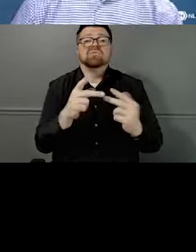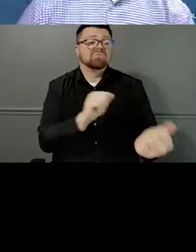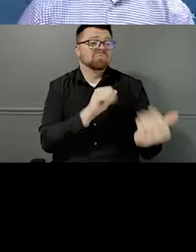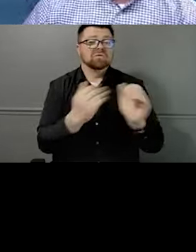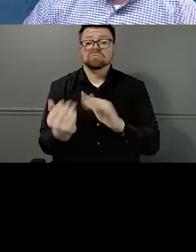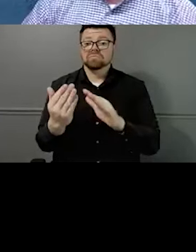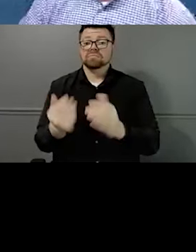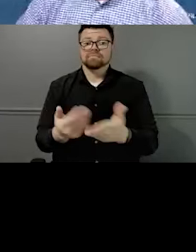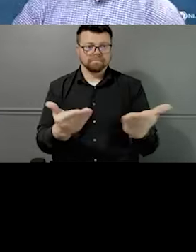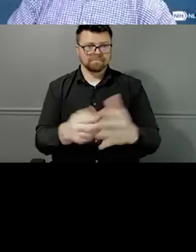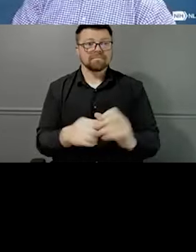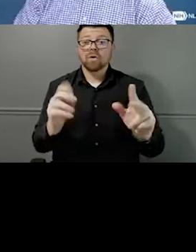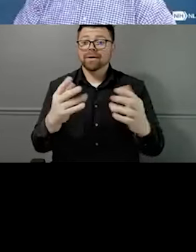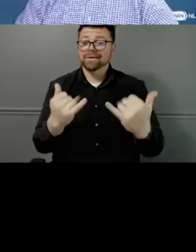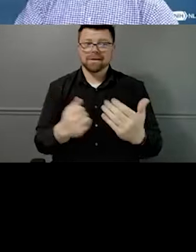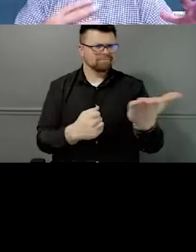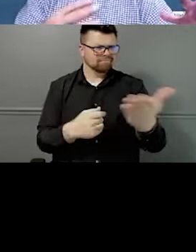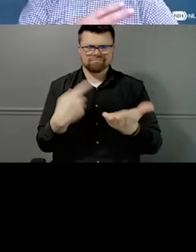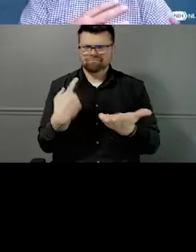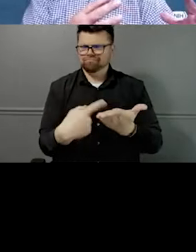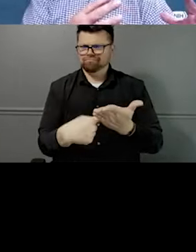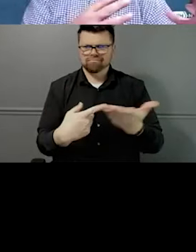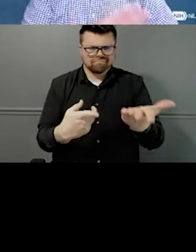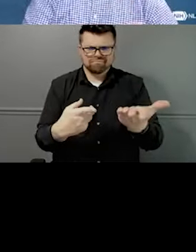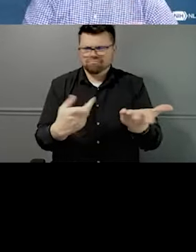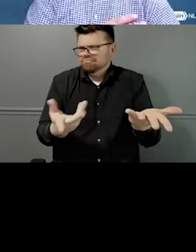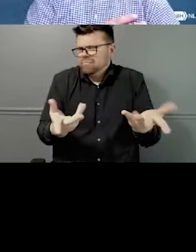Let's talk about what's going to happen from this point right